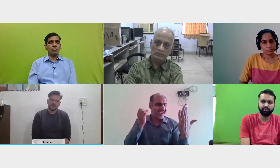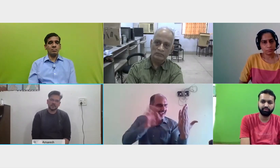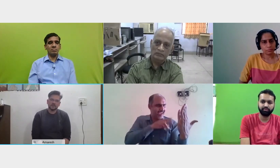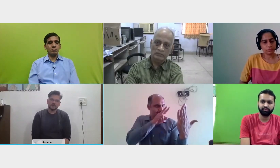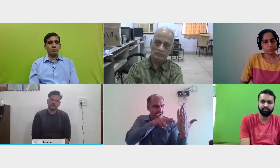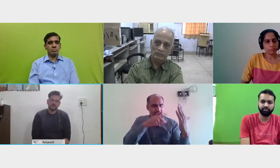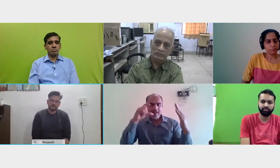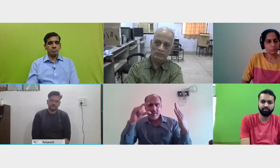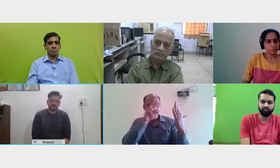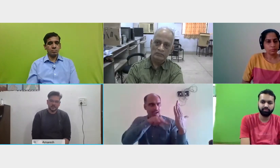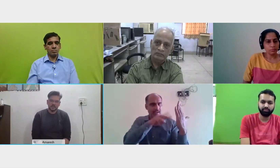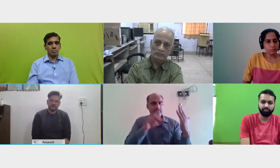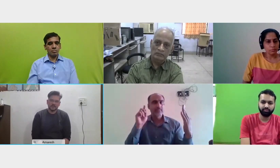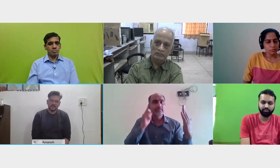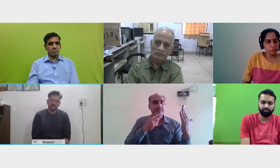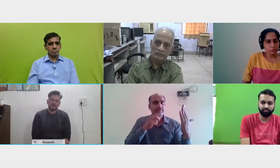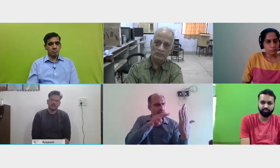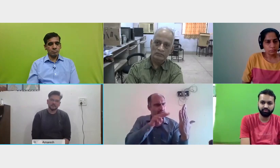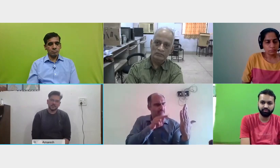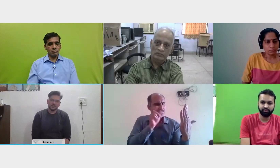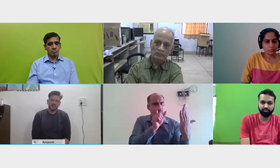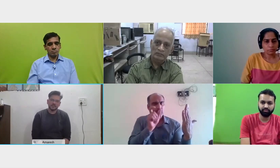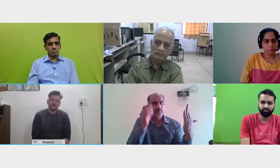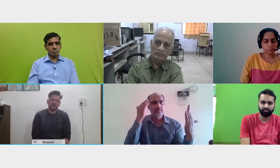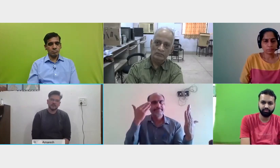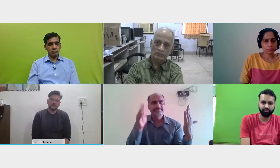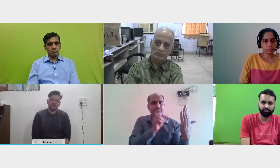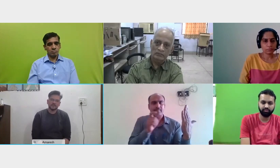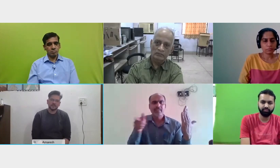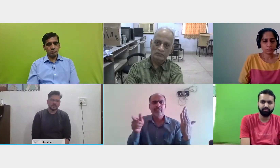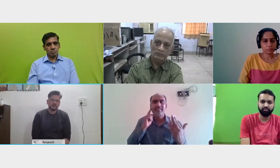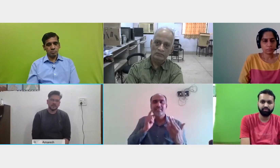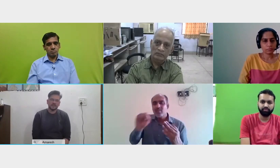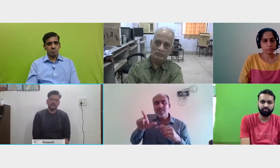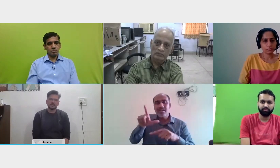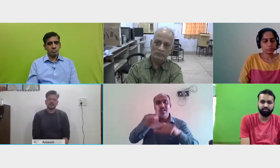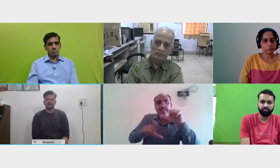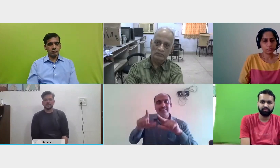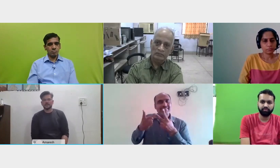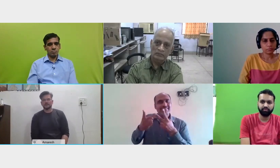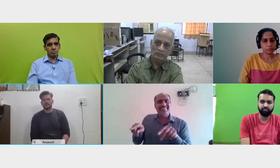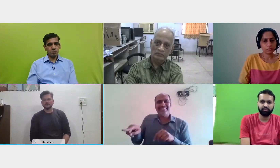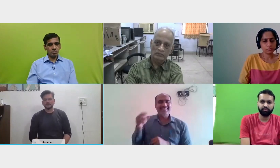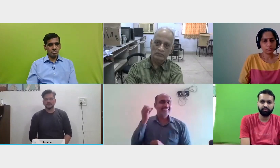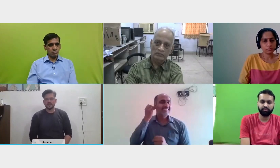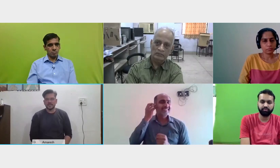on the textbooks we have text and pictures for deaf children. Reading the text is very